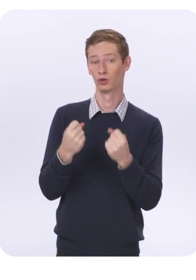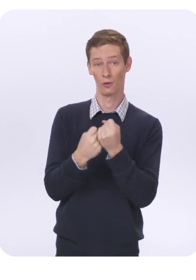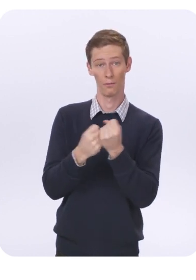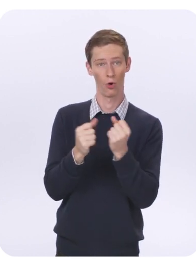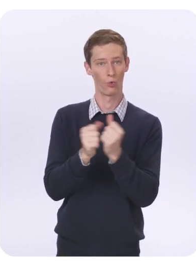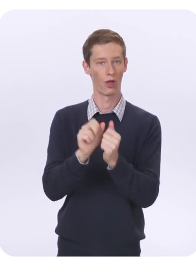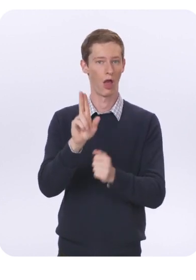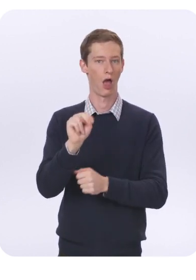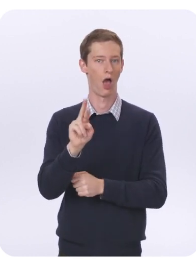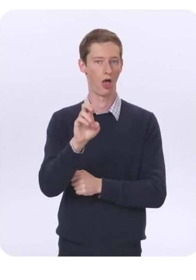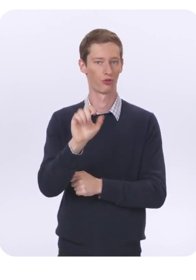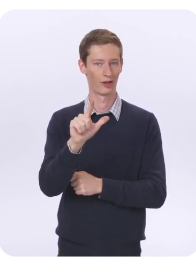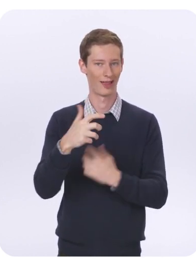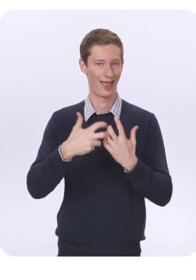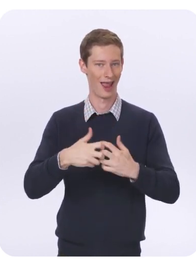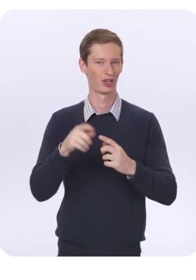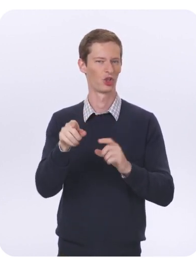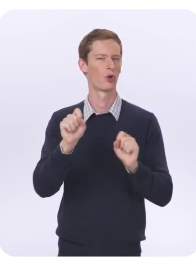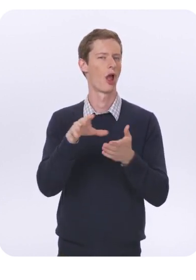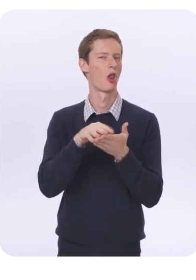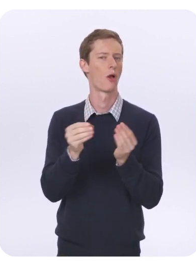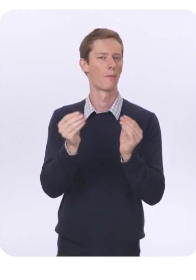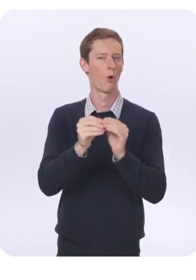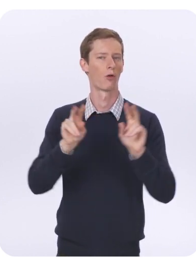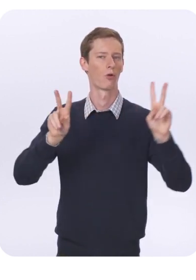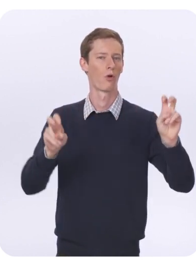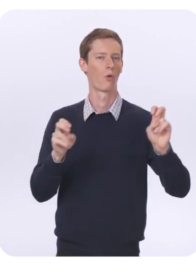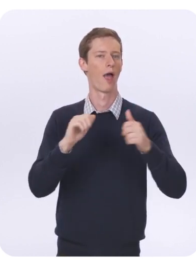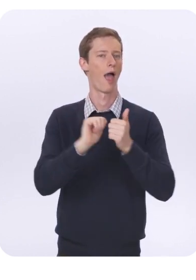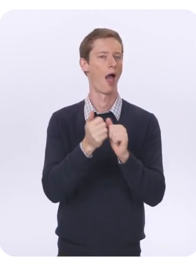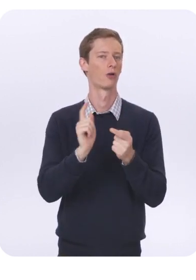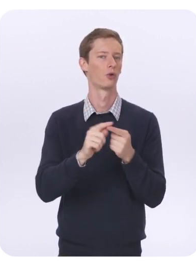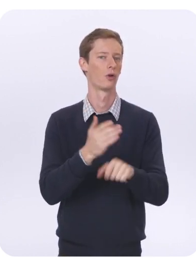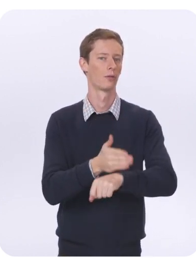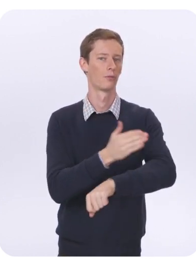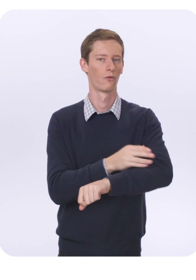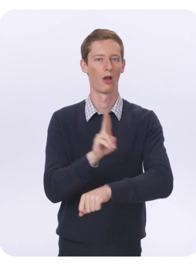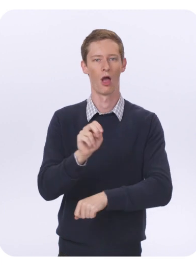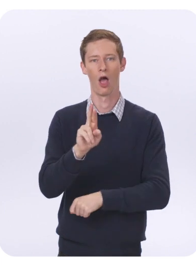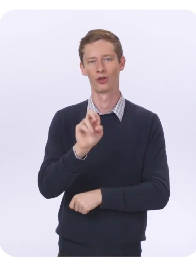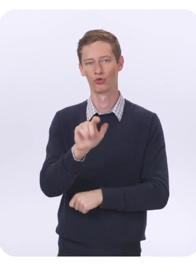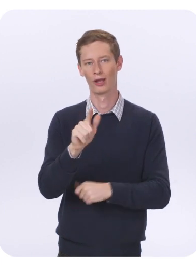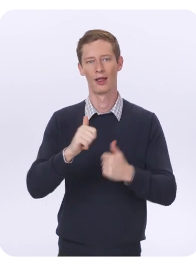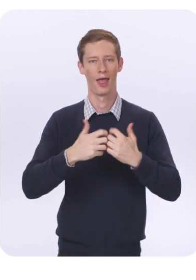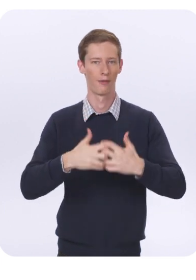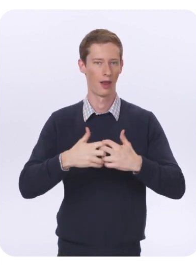How to Improve Unreal Engine Material Shaders with Adreno Offline Compiler at developer.oculus.com